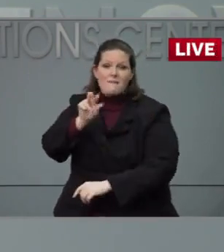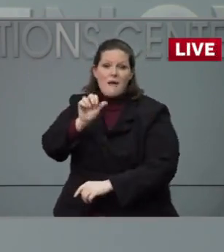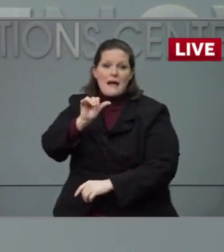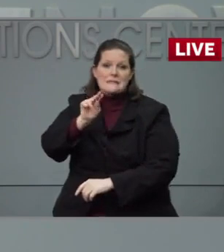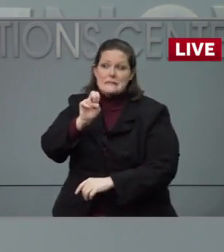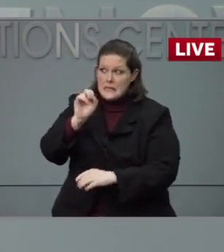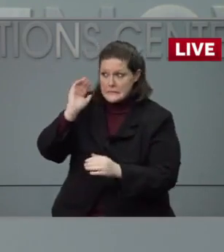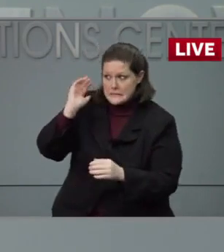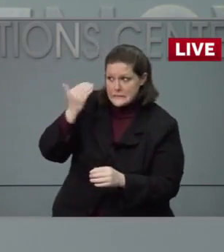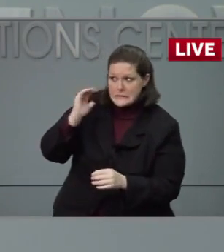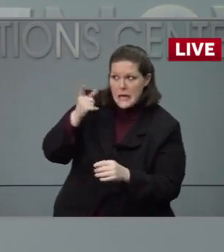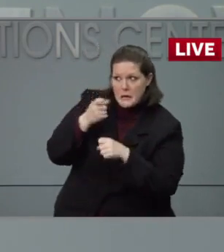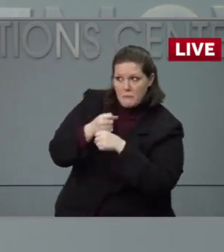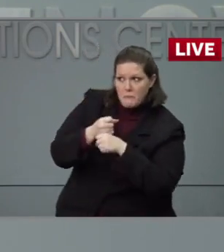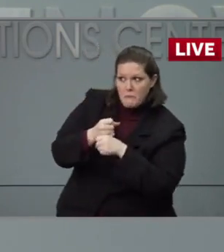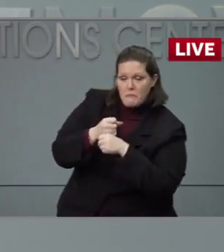THIS VIRUS.